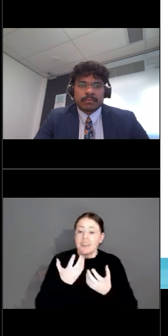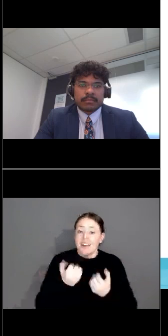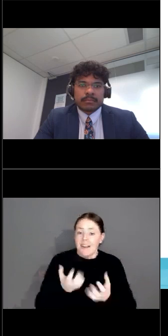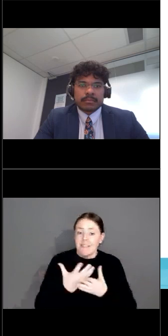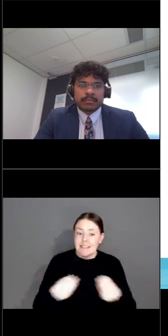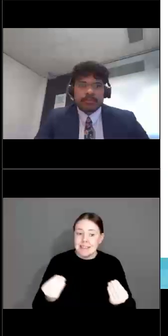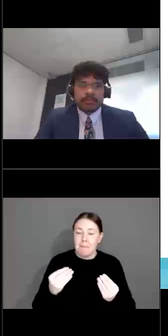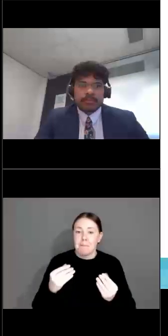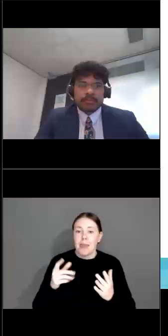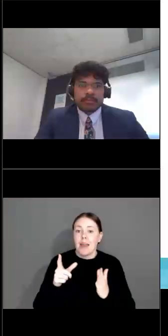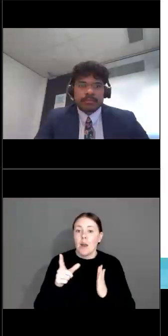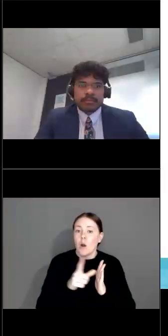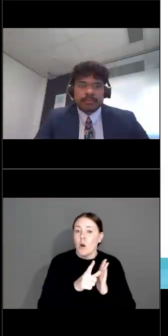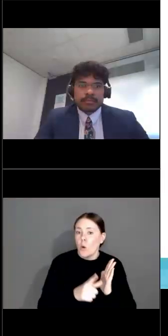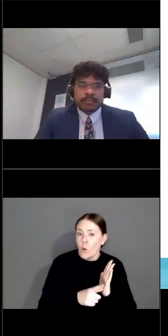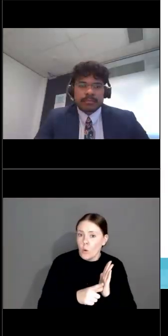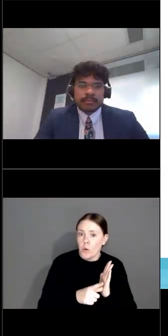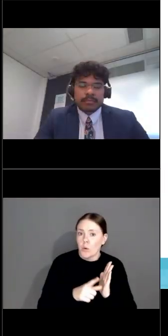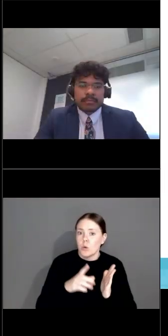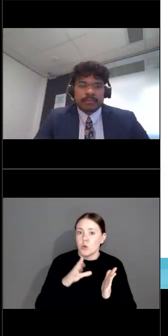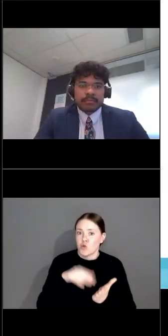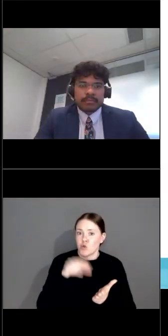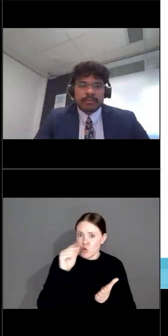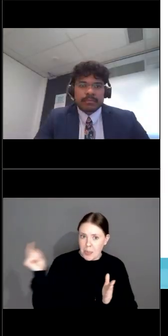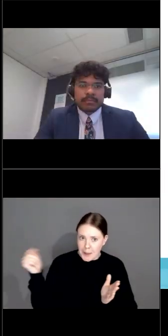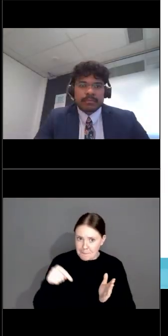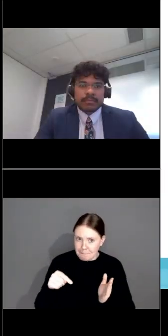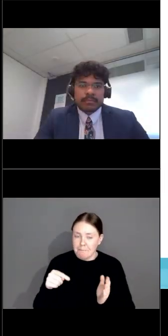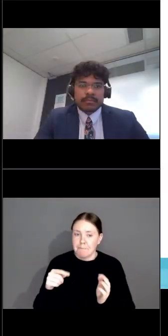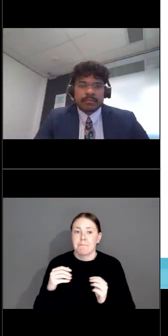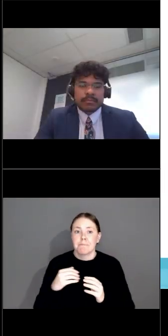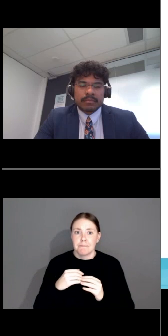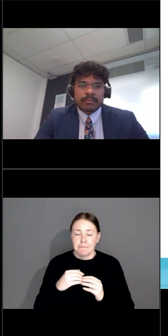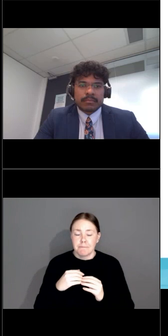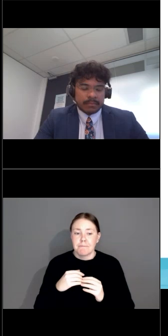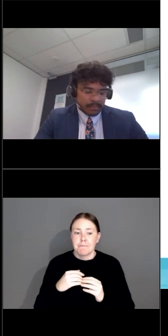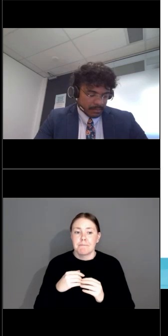year of law sorry um I had to um I had them in the room and there there was a person in the room he